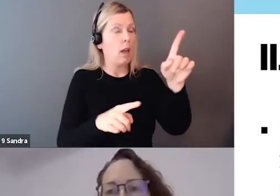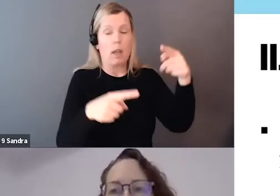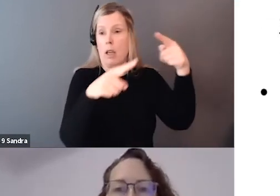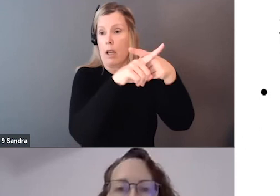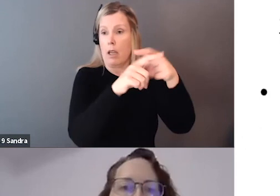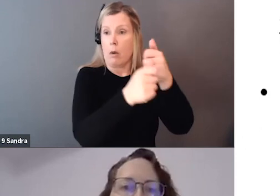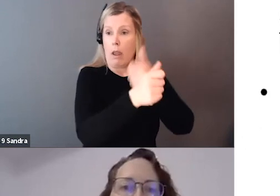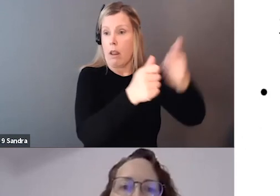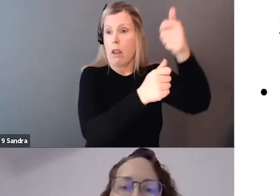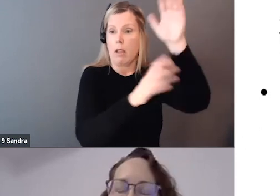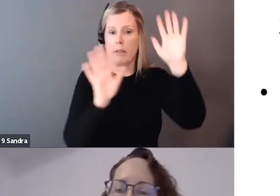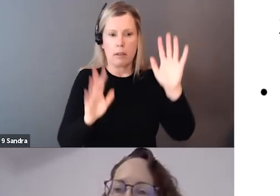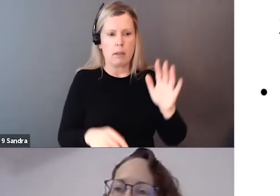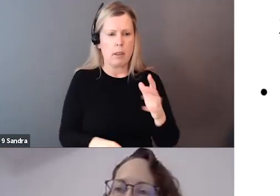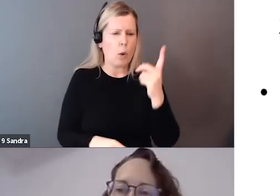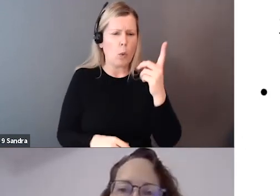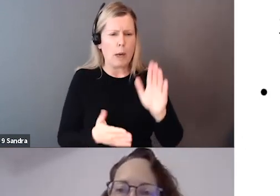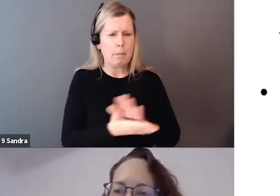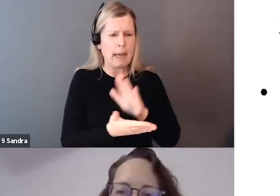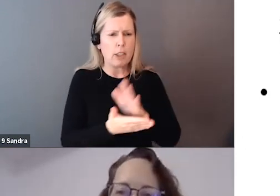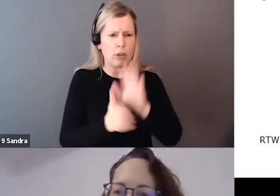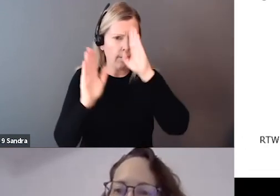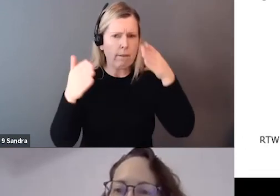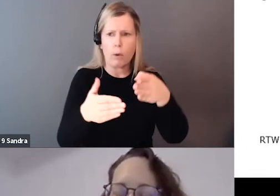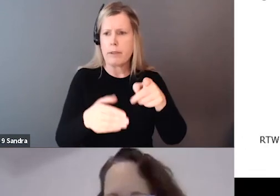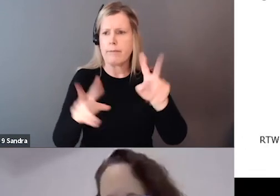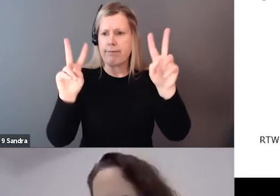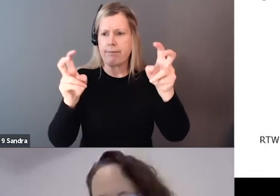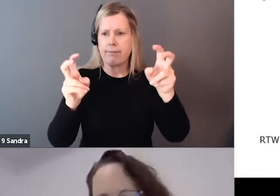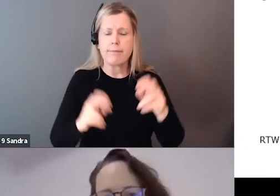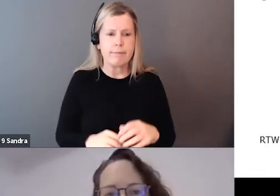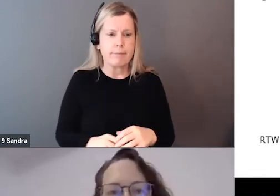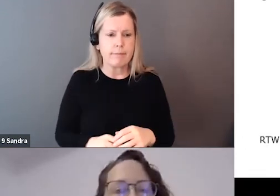one slide on this topic. Just to give you a taste of some of the quotes and issues